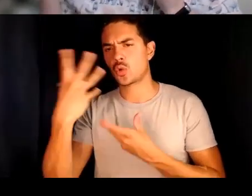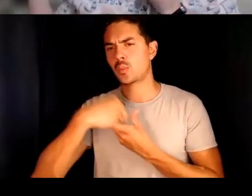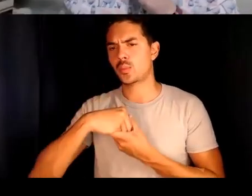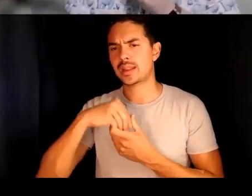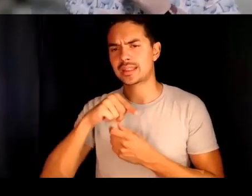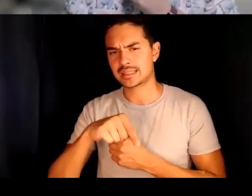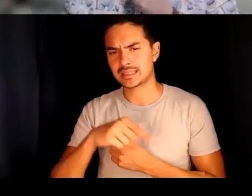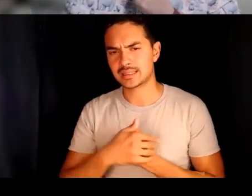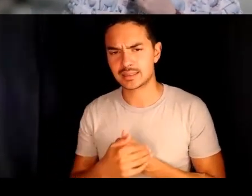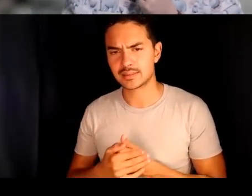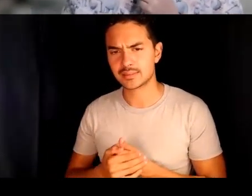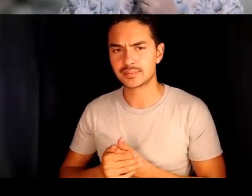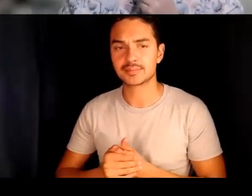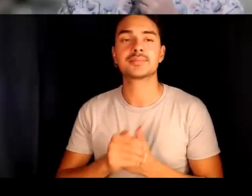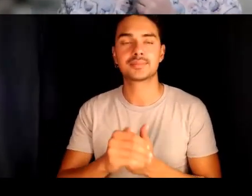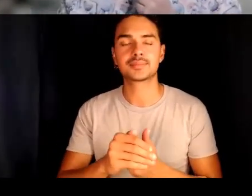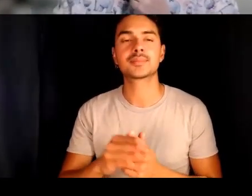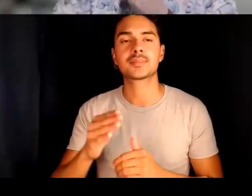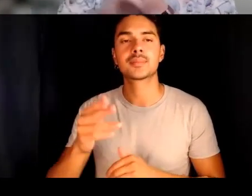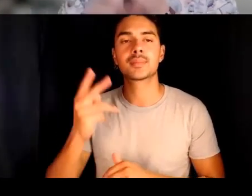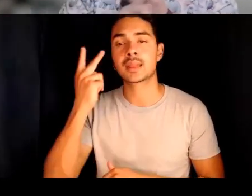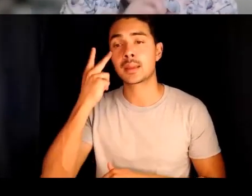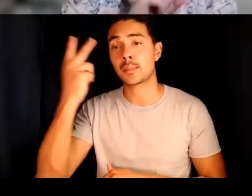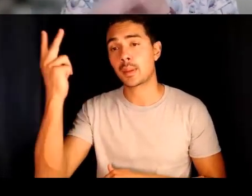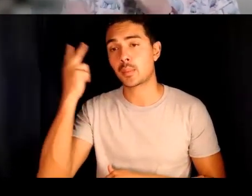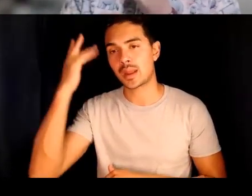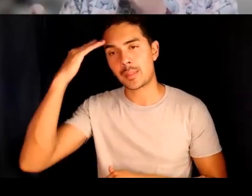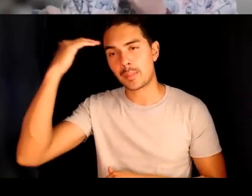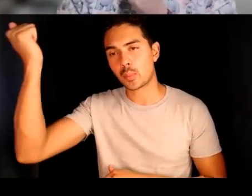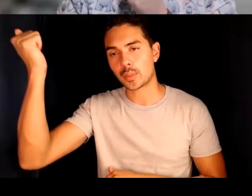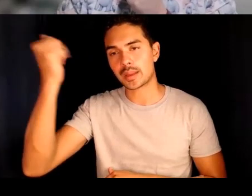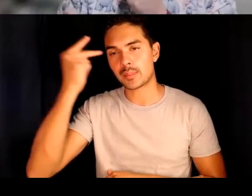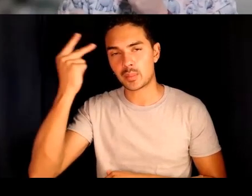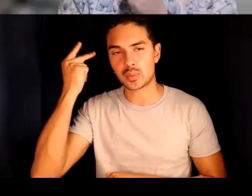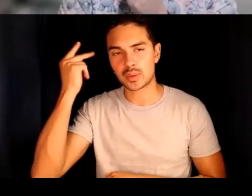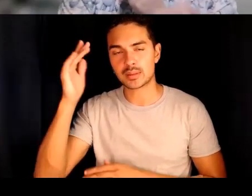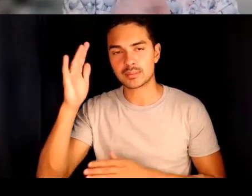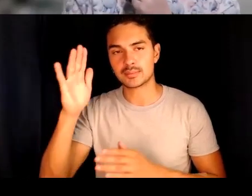So memory, again, especially for folks who are in roles